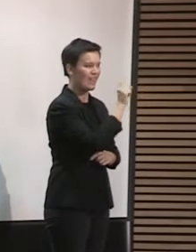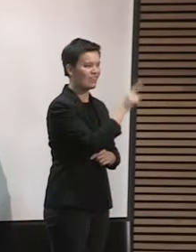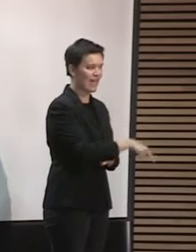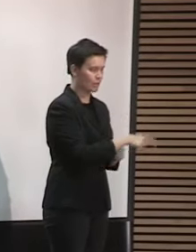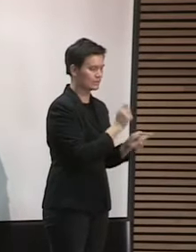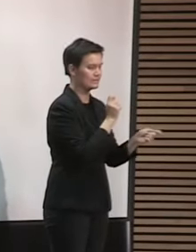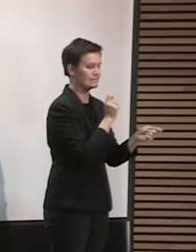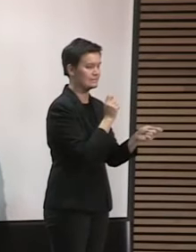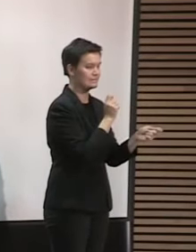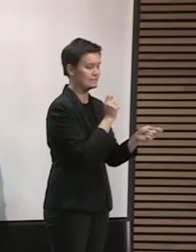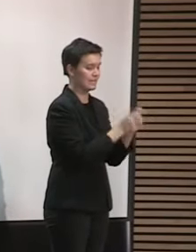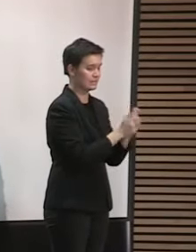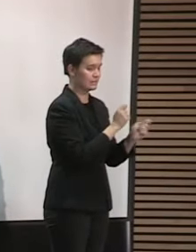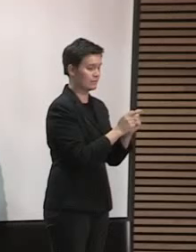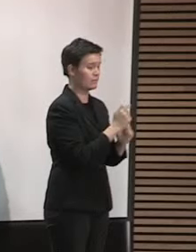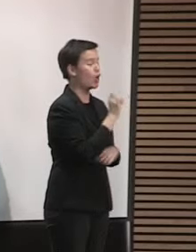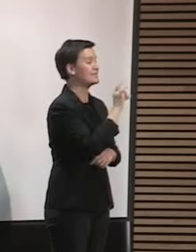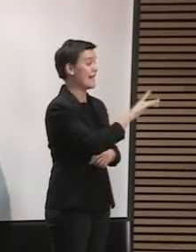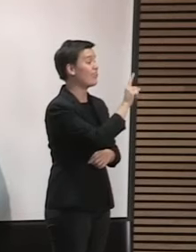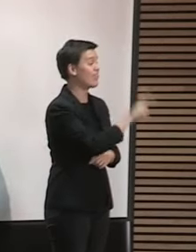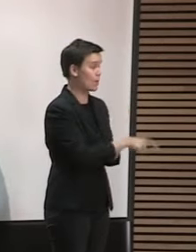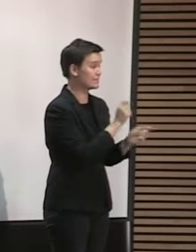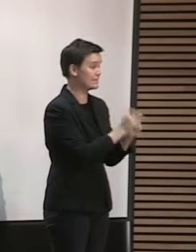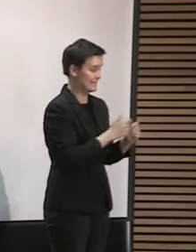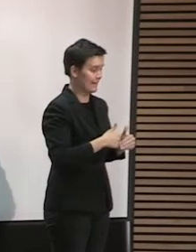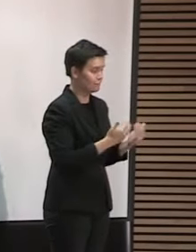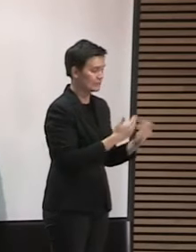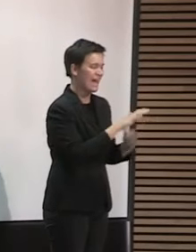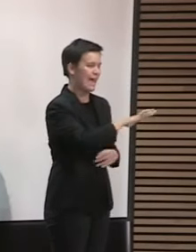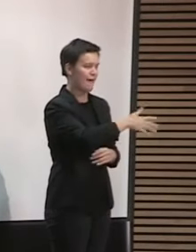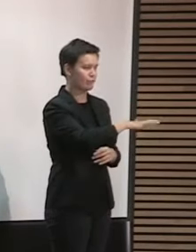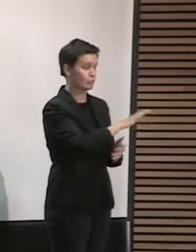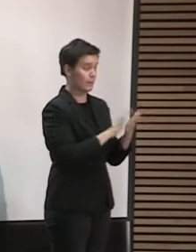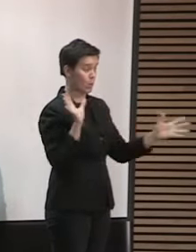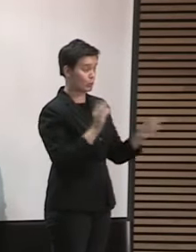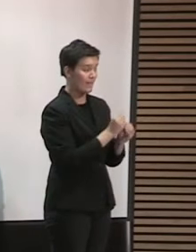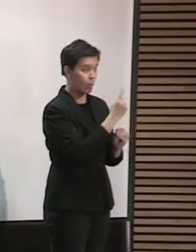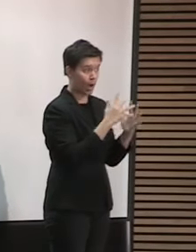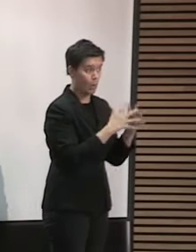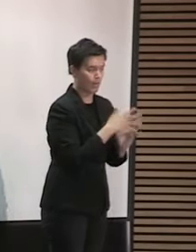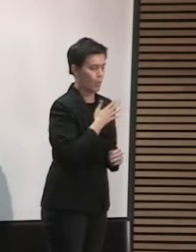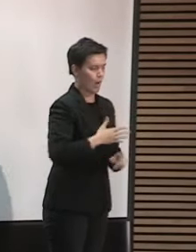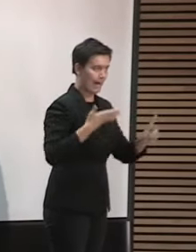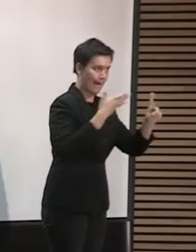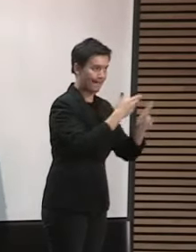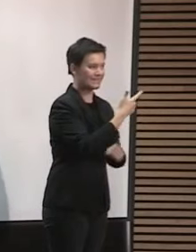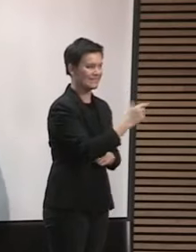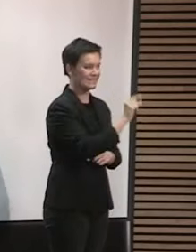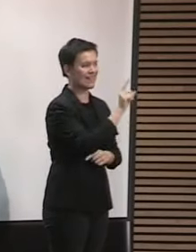other parts of the community where technology may not be as appropriate or as read ily